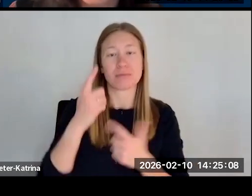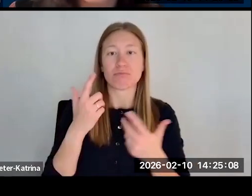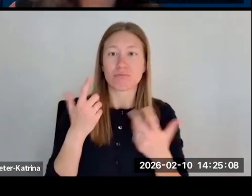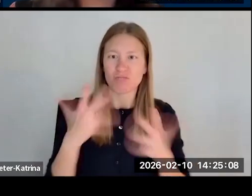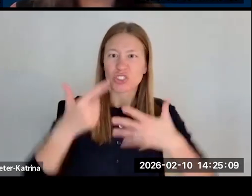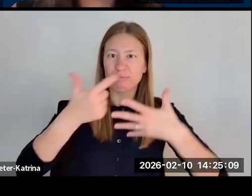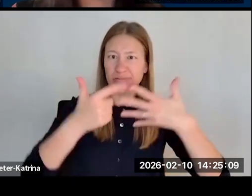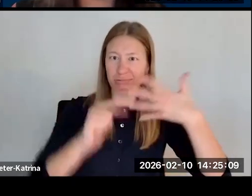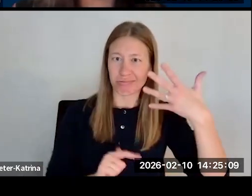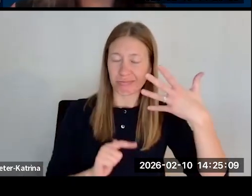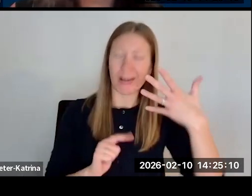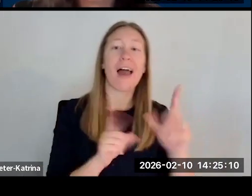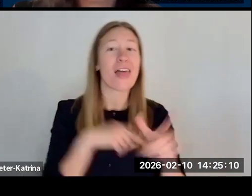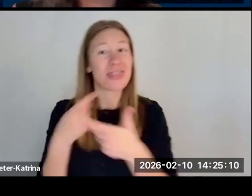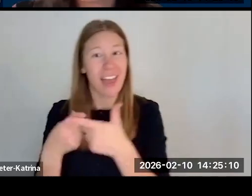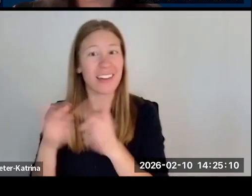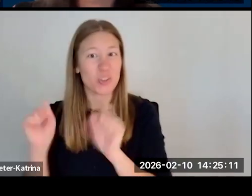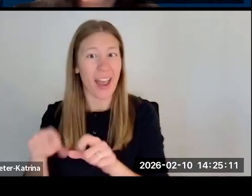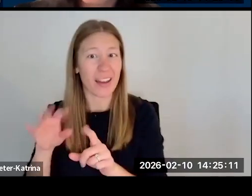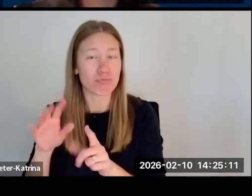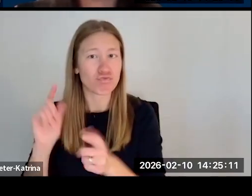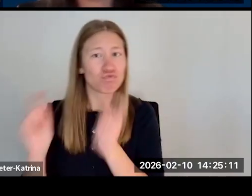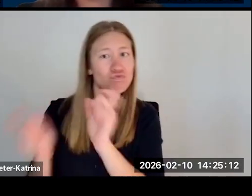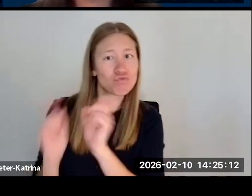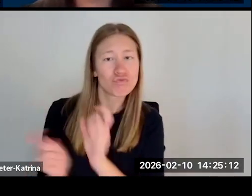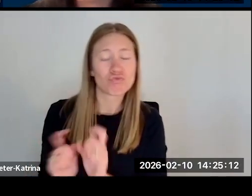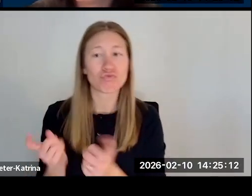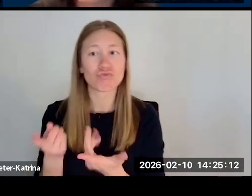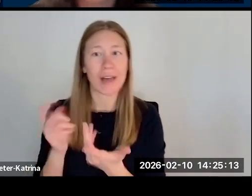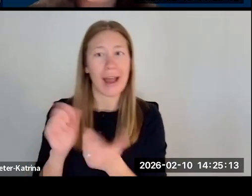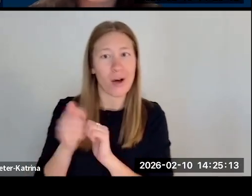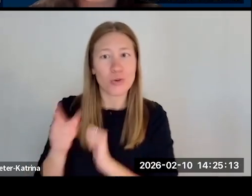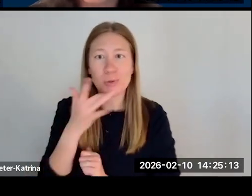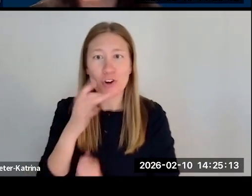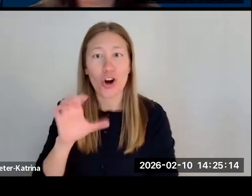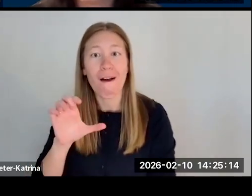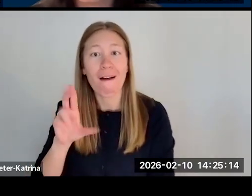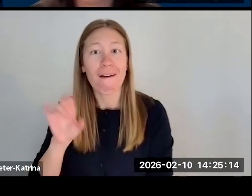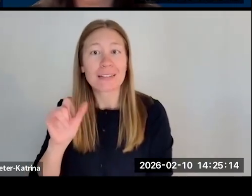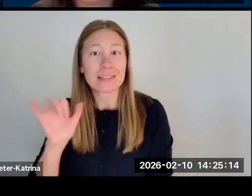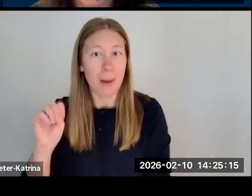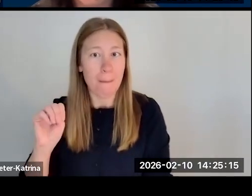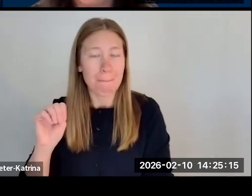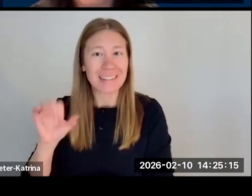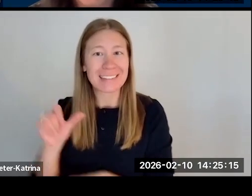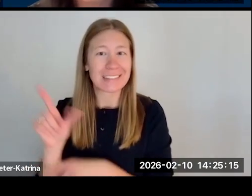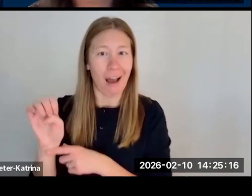Google Docs gives you a ton of flexibility and customization in how you style your headings,